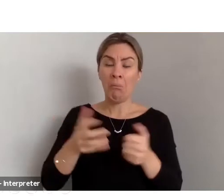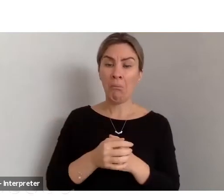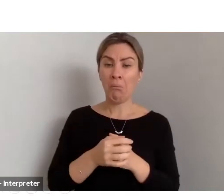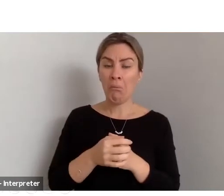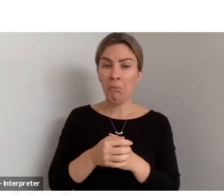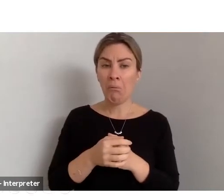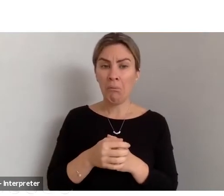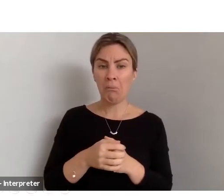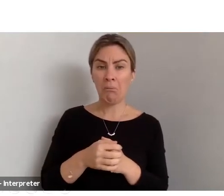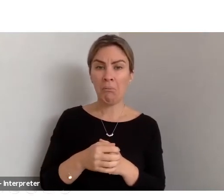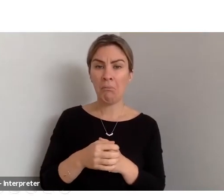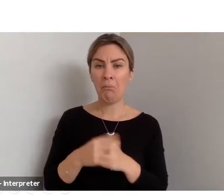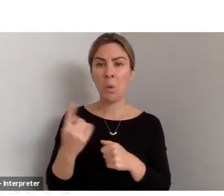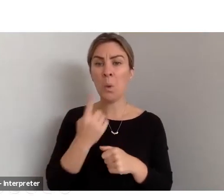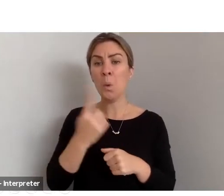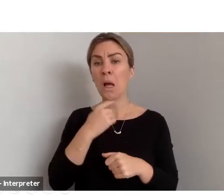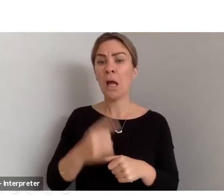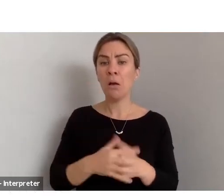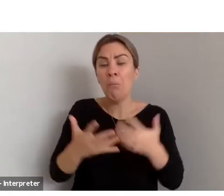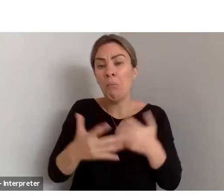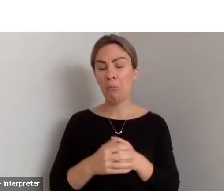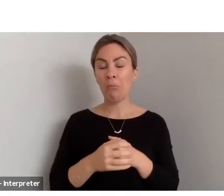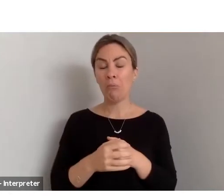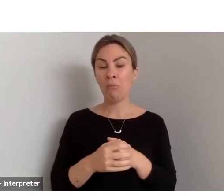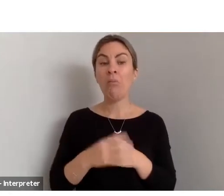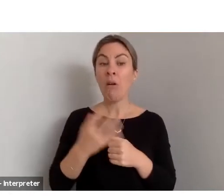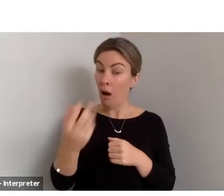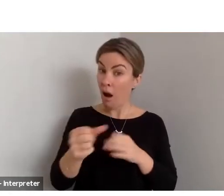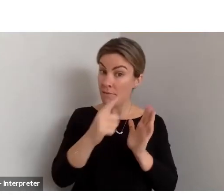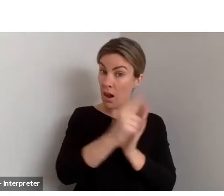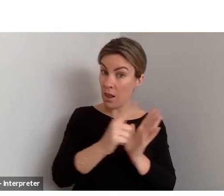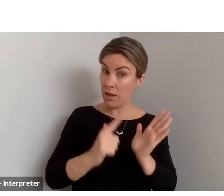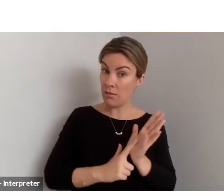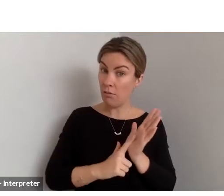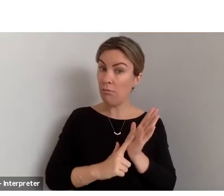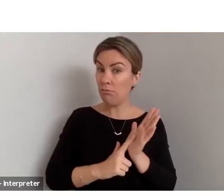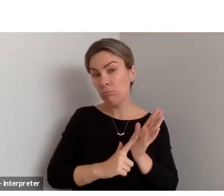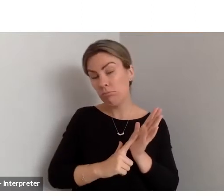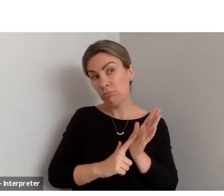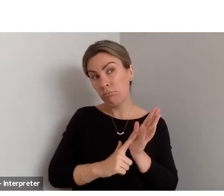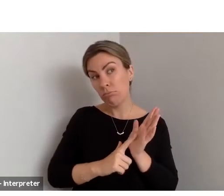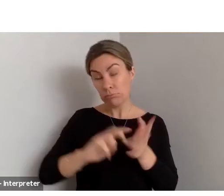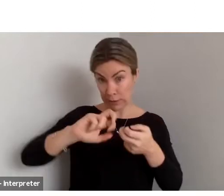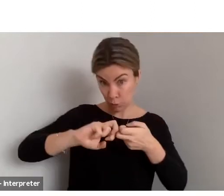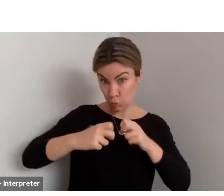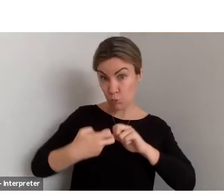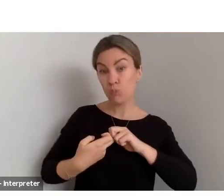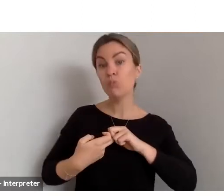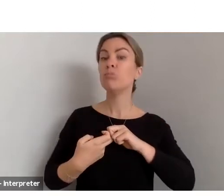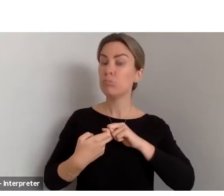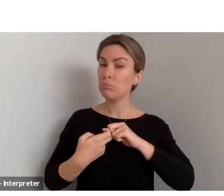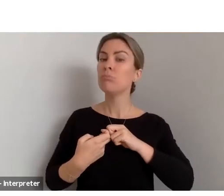" There are some legal issues, is perhaps the best word, it's not